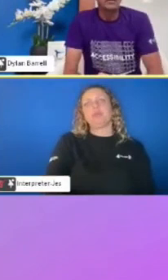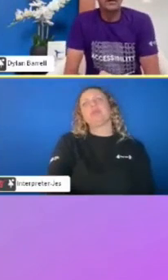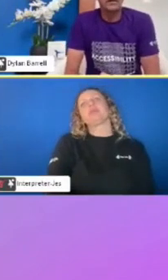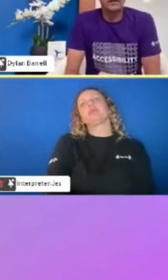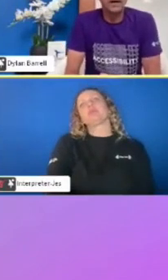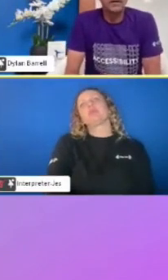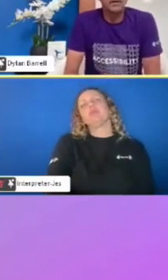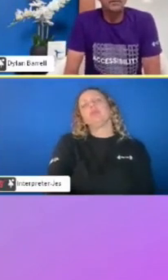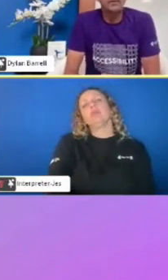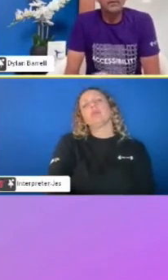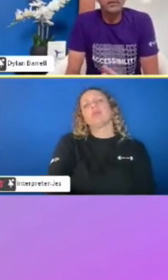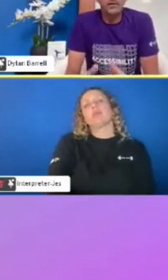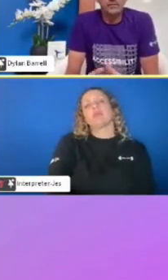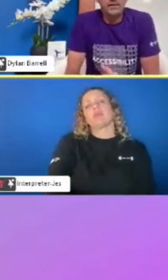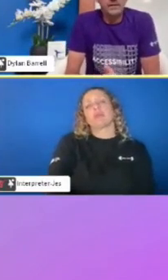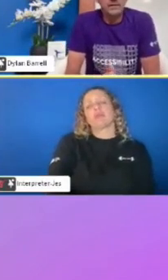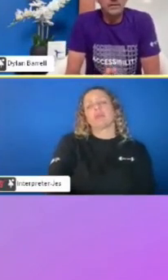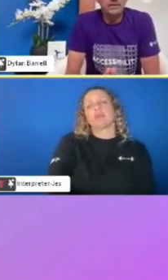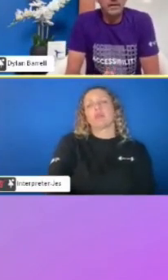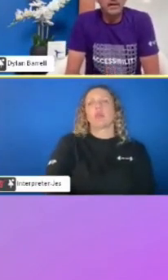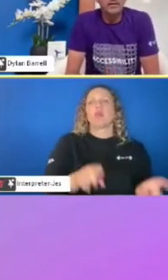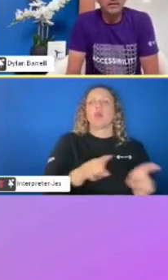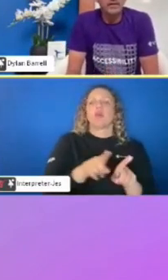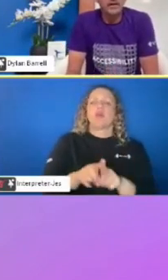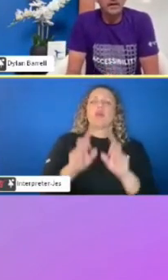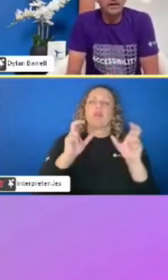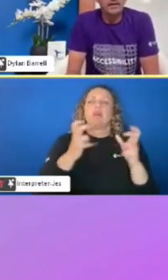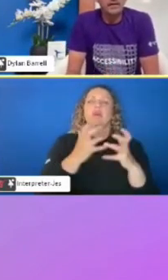So we've also invested quite a lot of resources